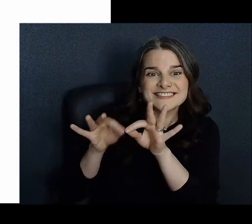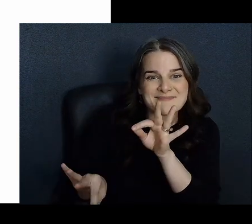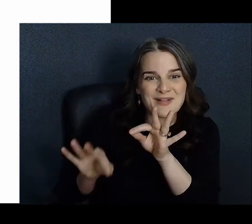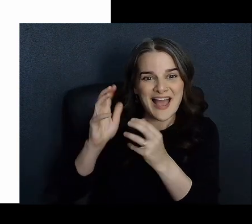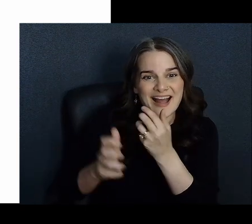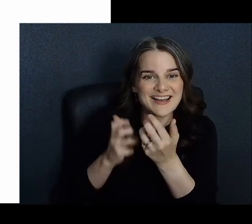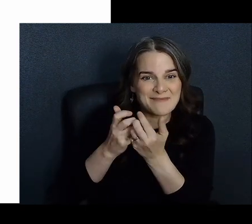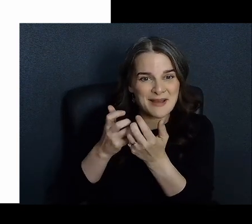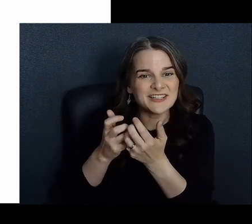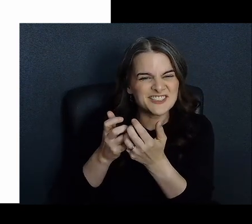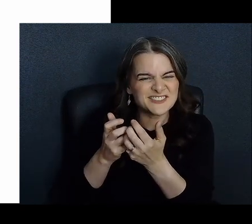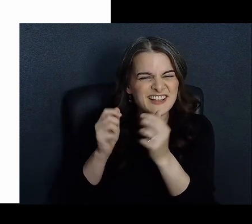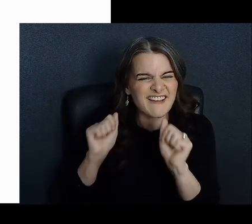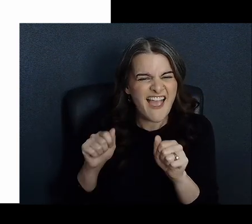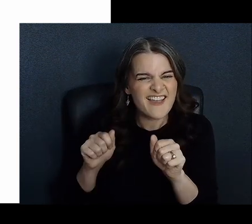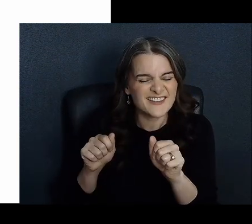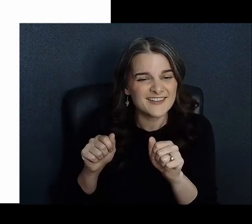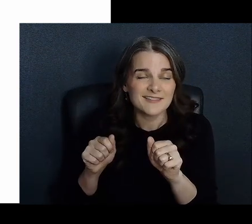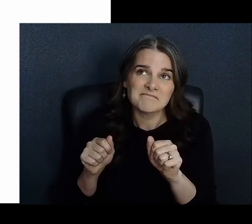which technically sort of tools.